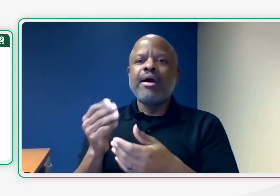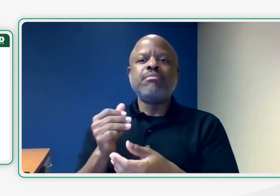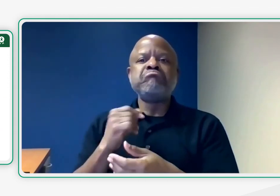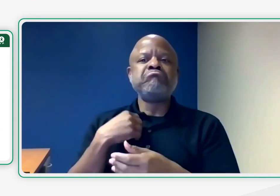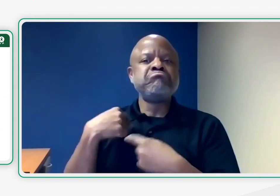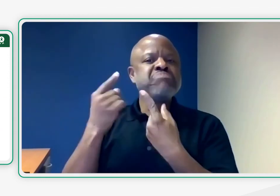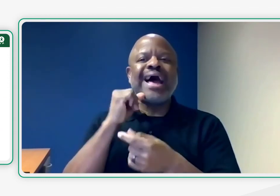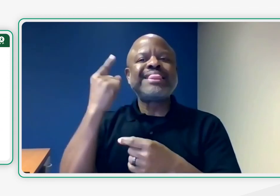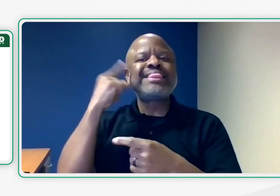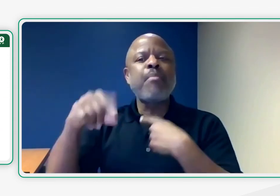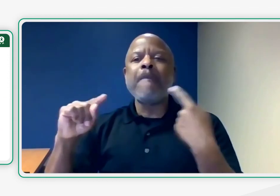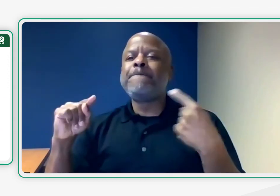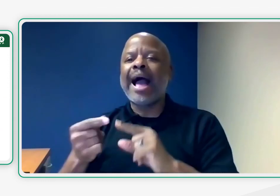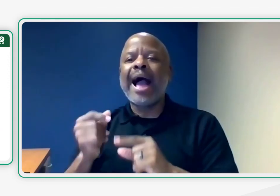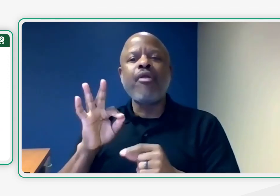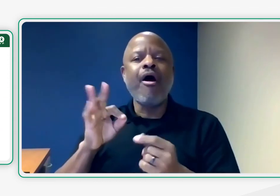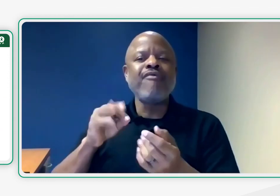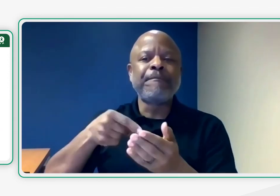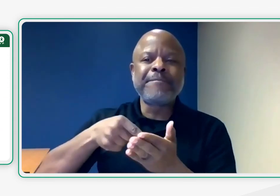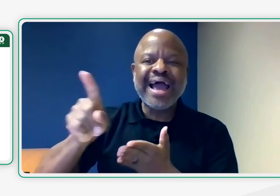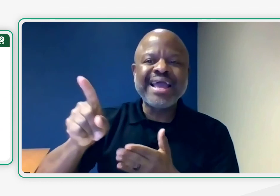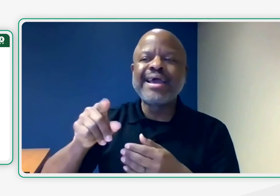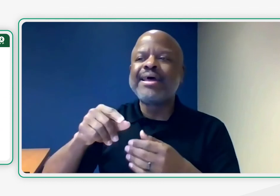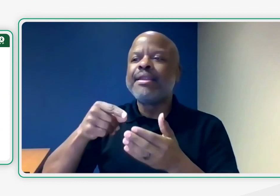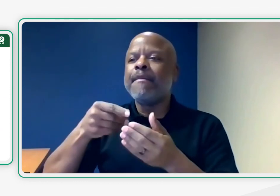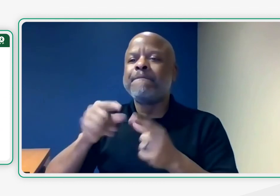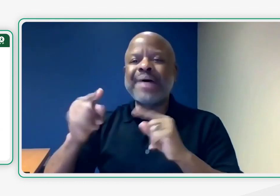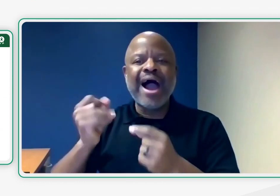deciding between feeling the pain of paying or buying being an experience. And I